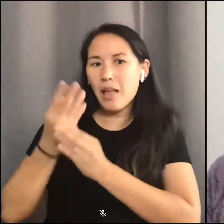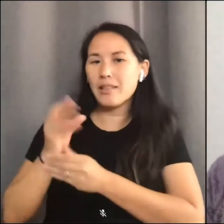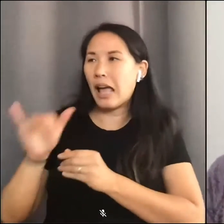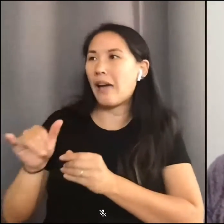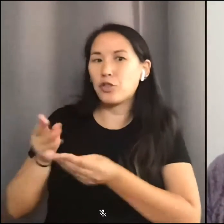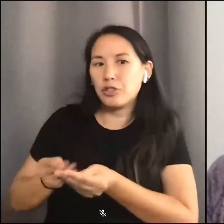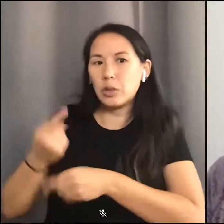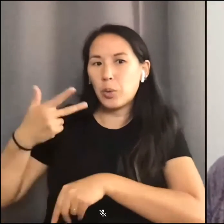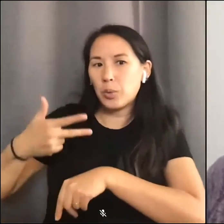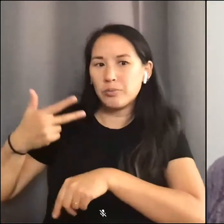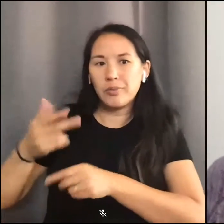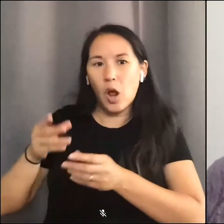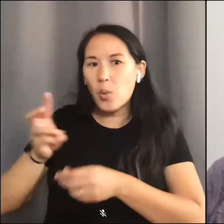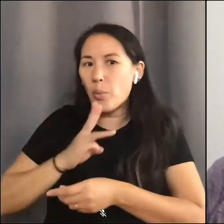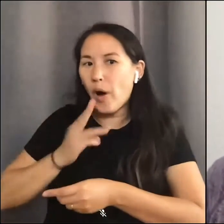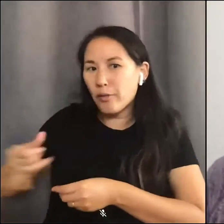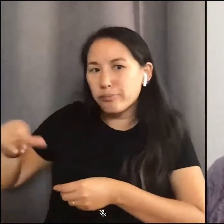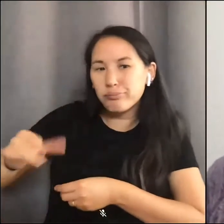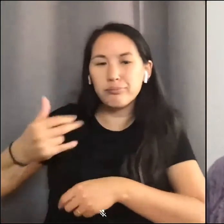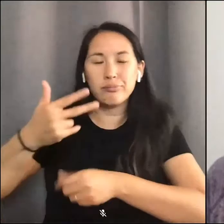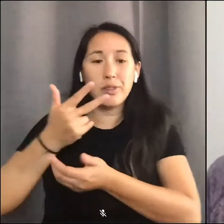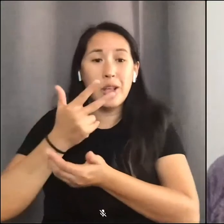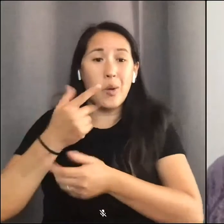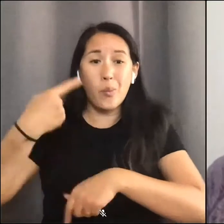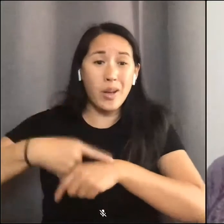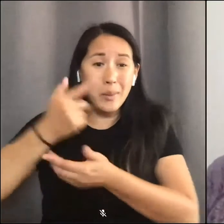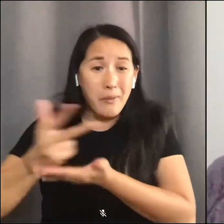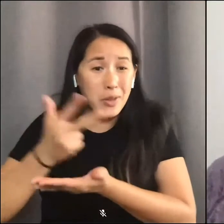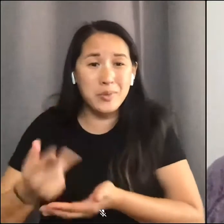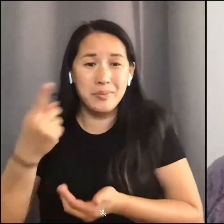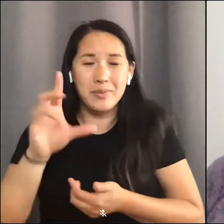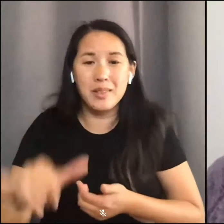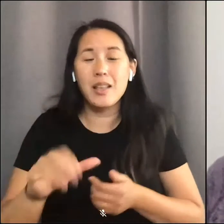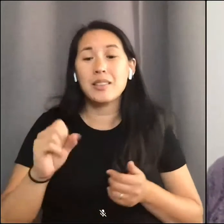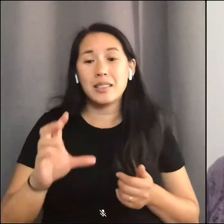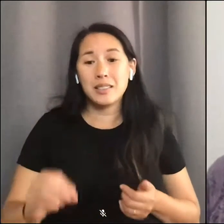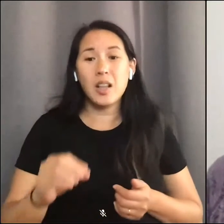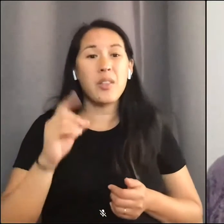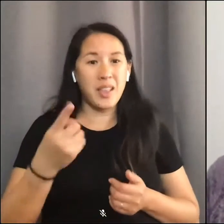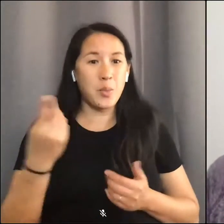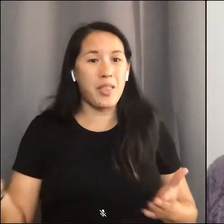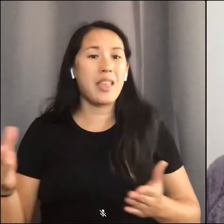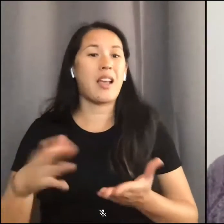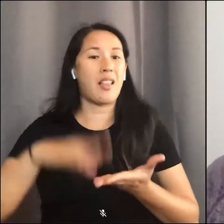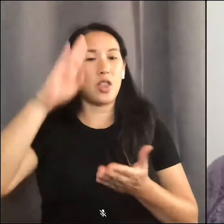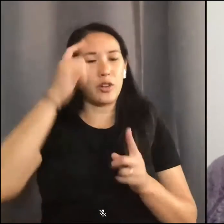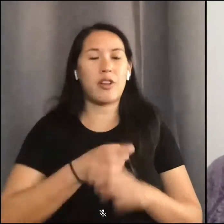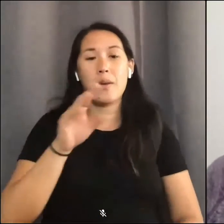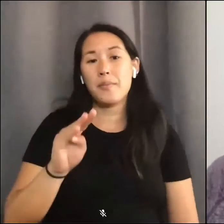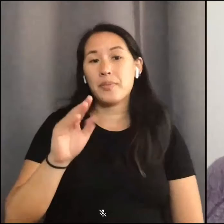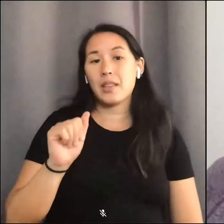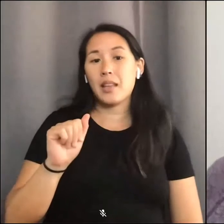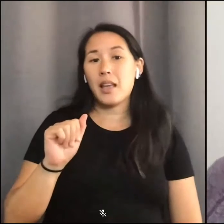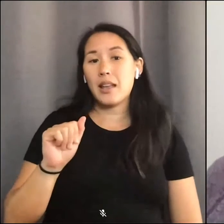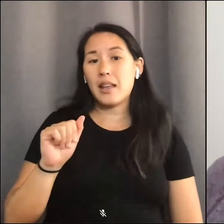it's a really good exercise that i picked up from natalie melina nino's book uh leapfrog and the